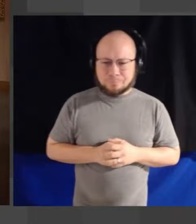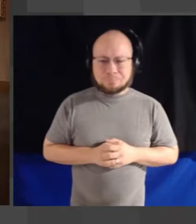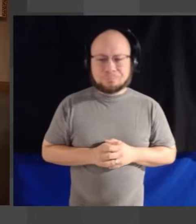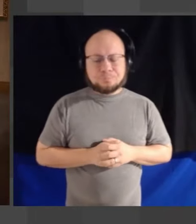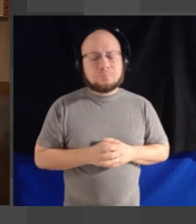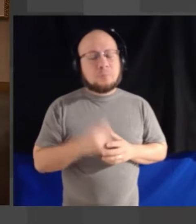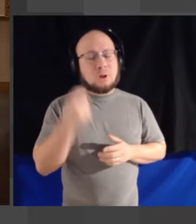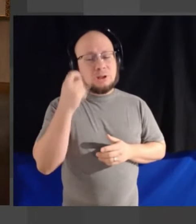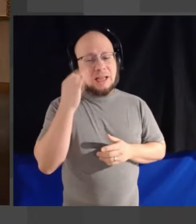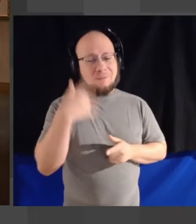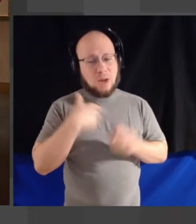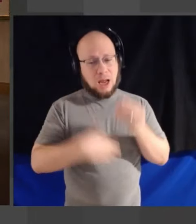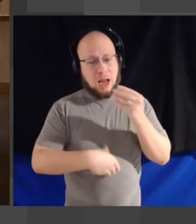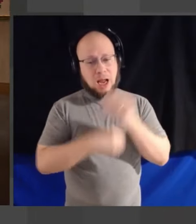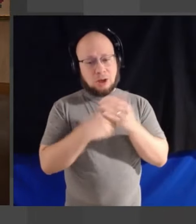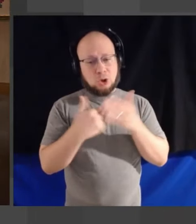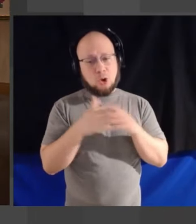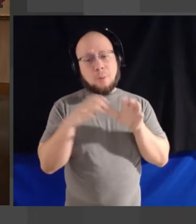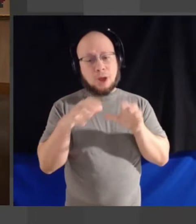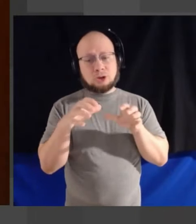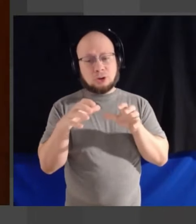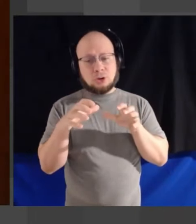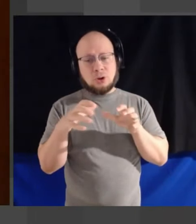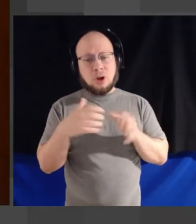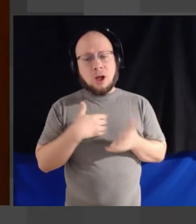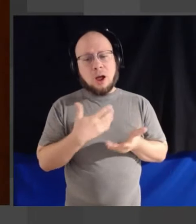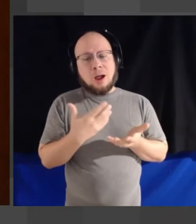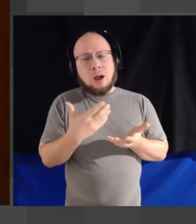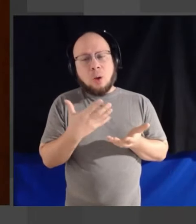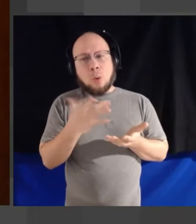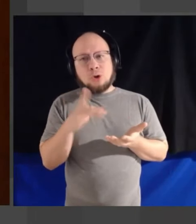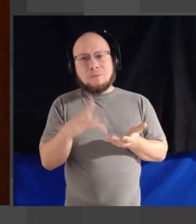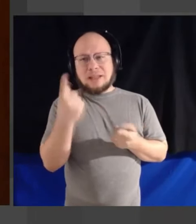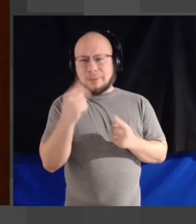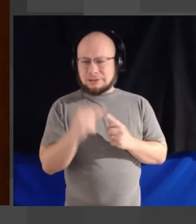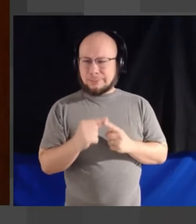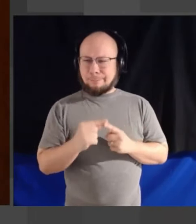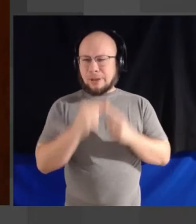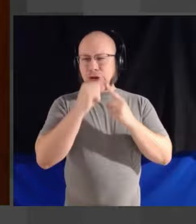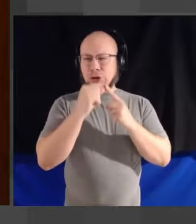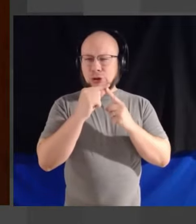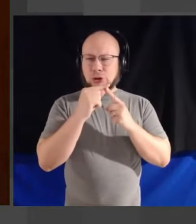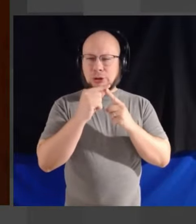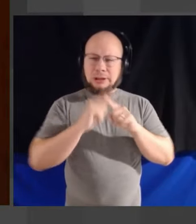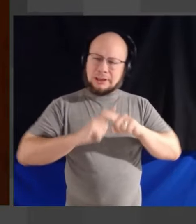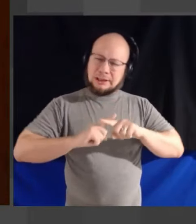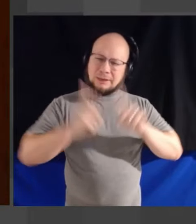ADORABLE. THE AXOLOTLS. HOW DID YOU DECIDE ON